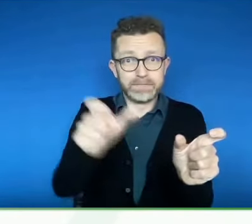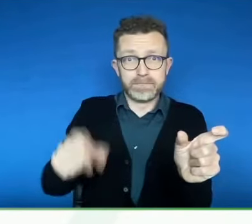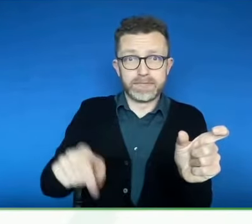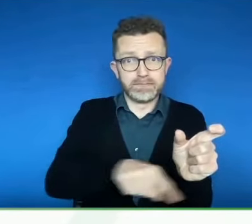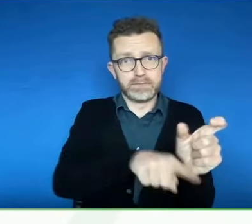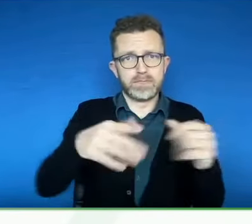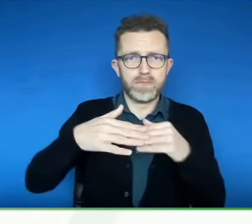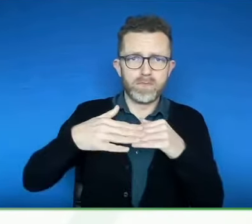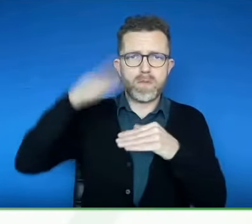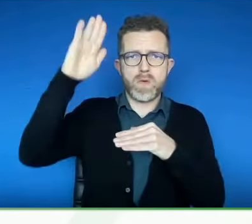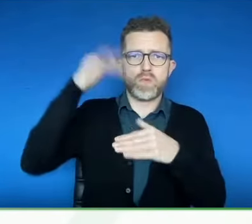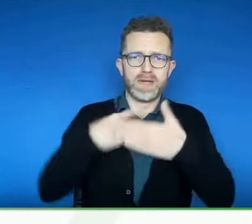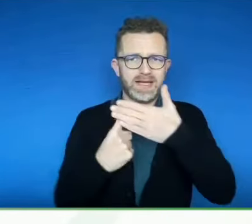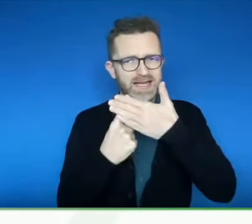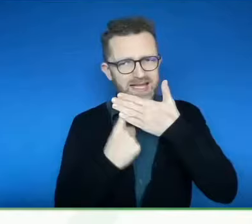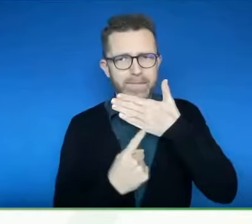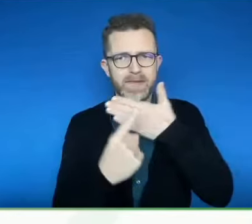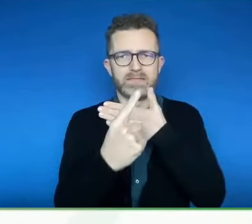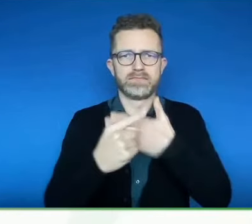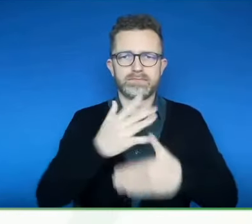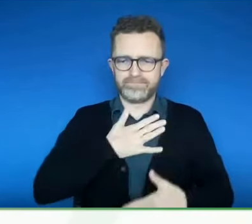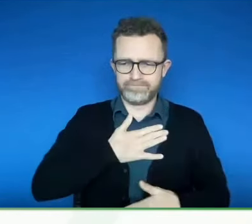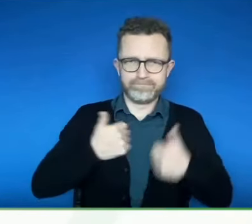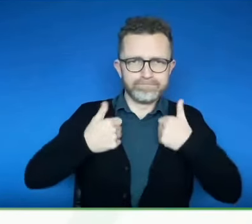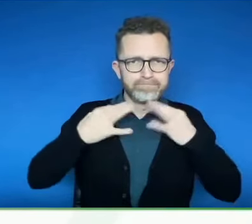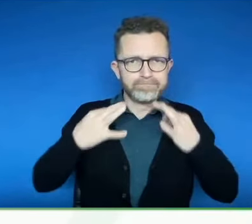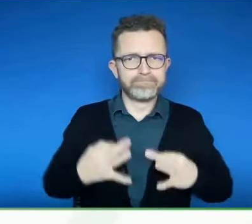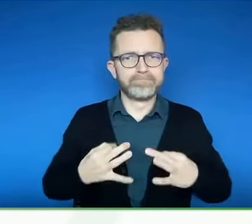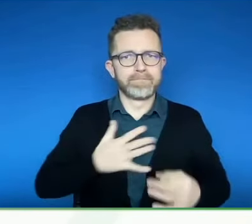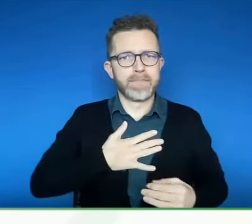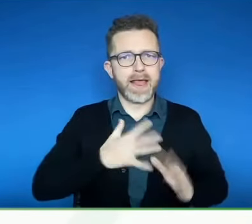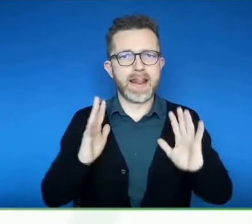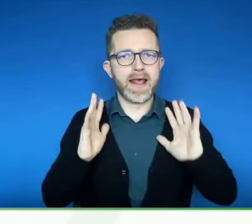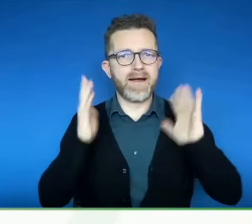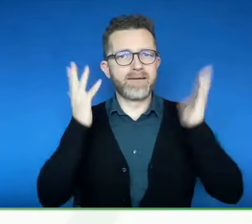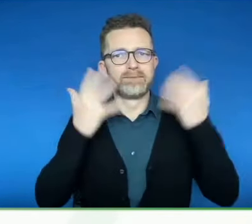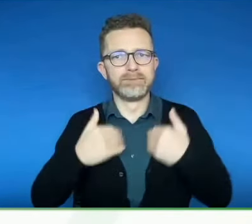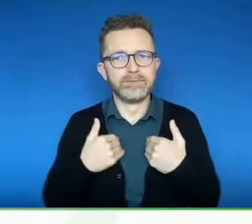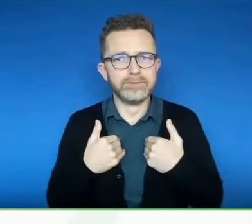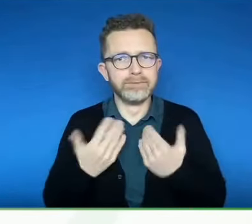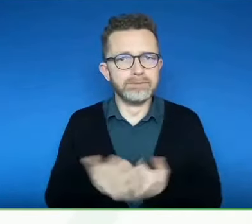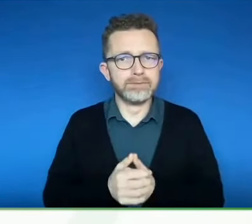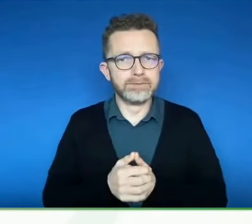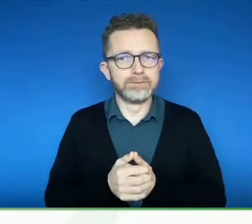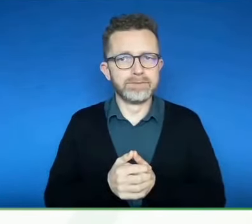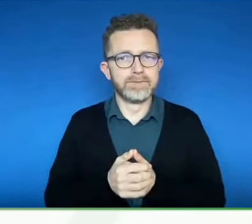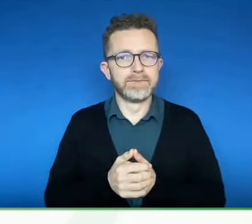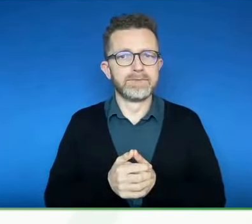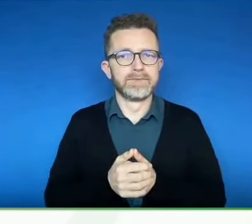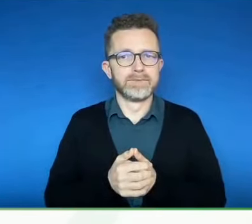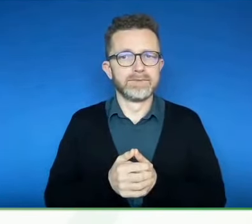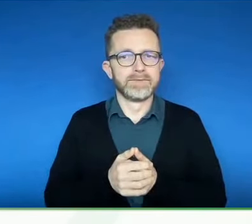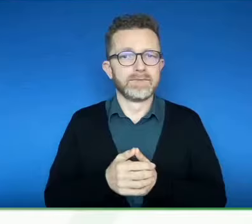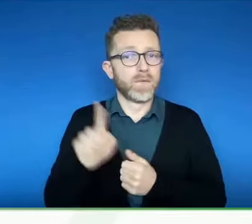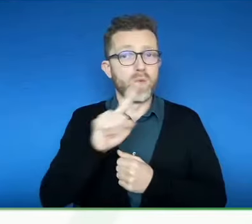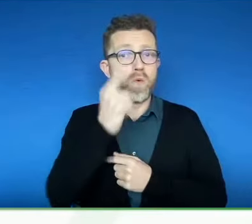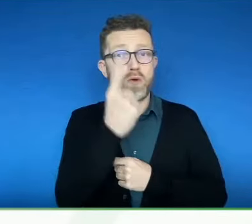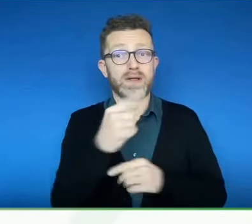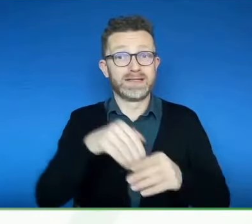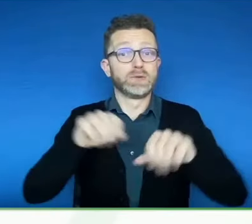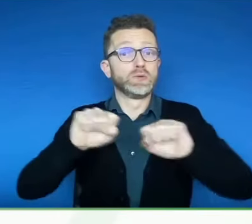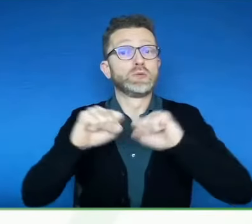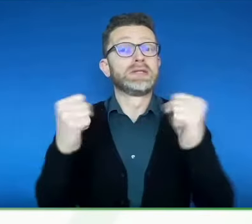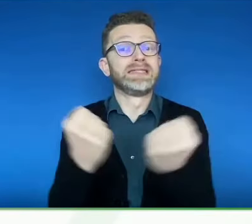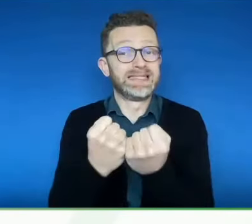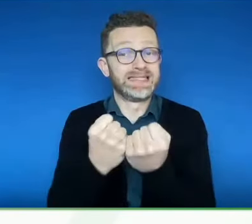possible when those directly affected are not directly, the